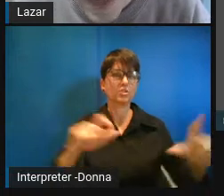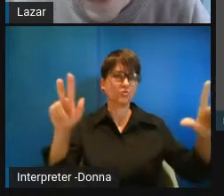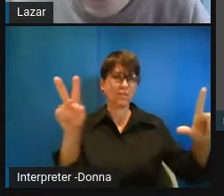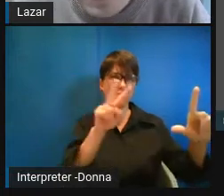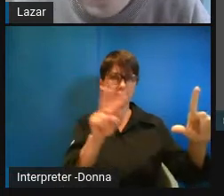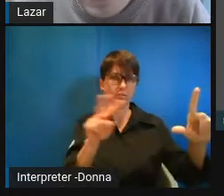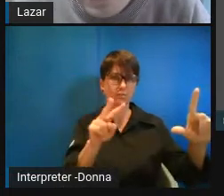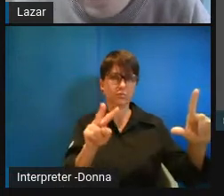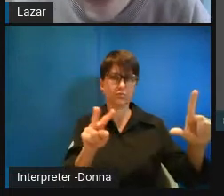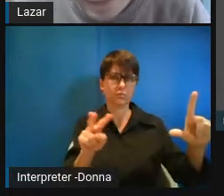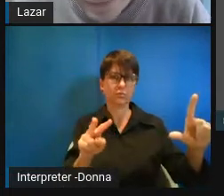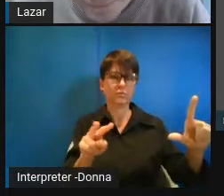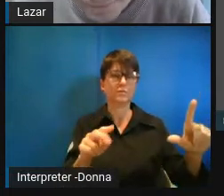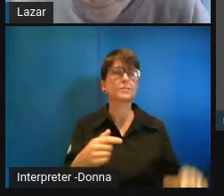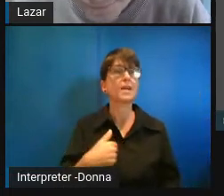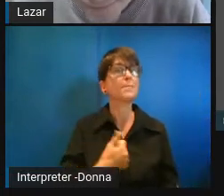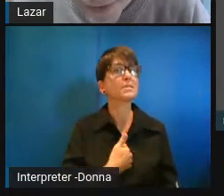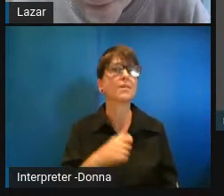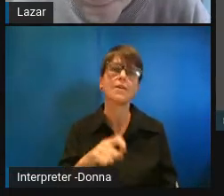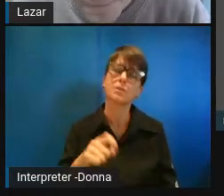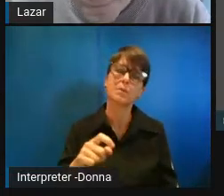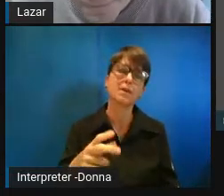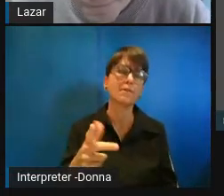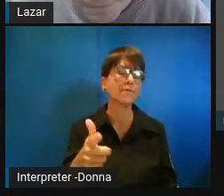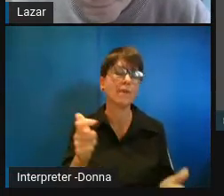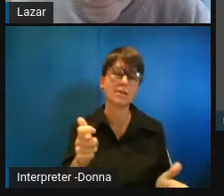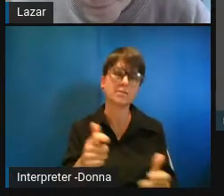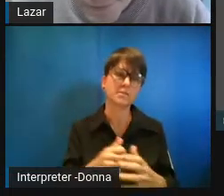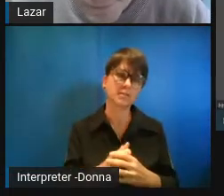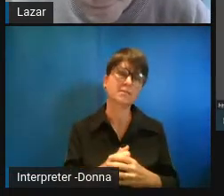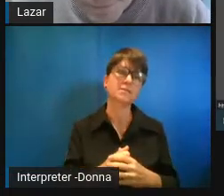I have to be very fast because otherwise, it's